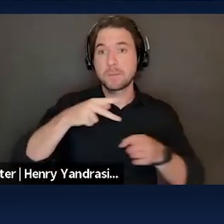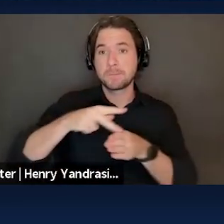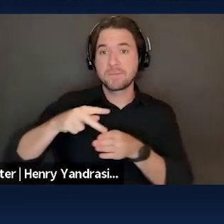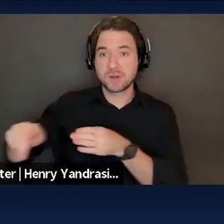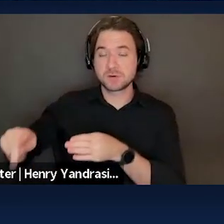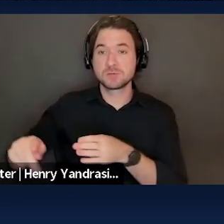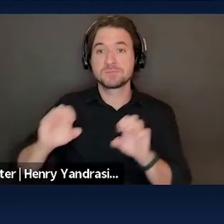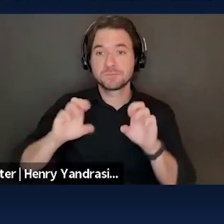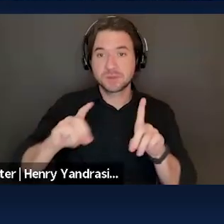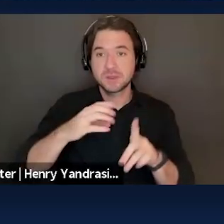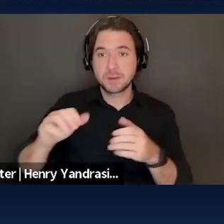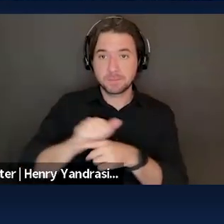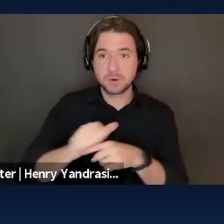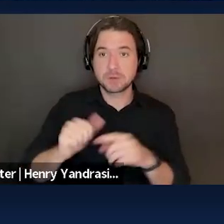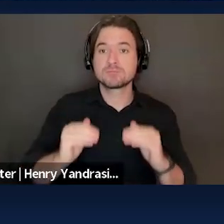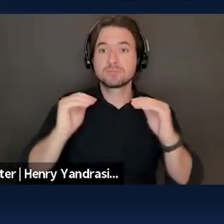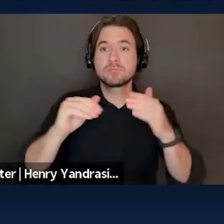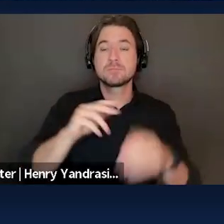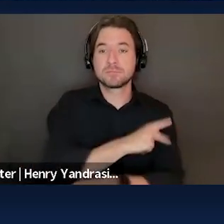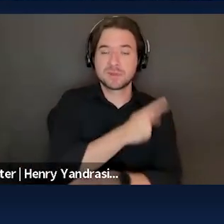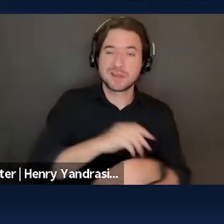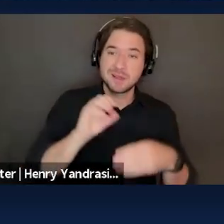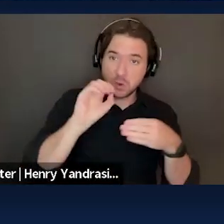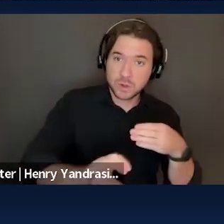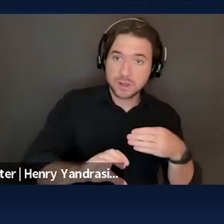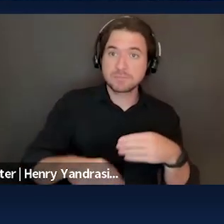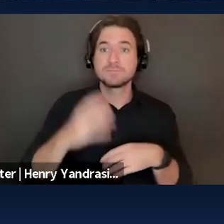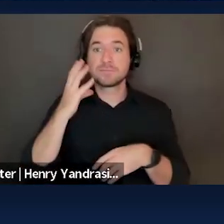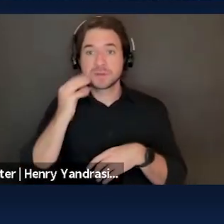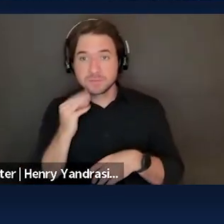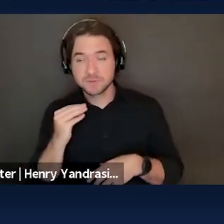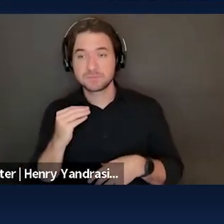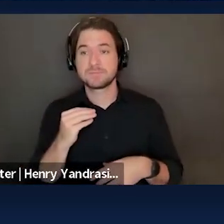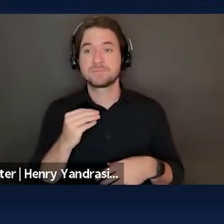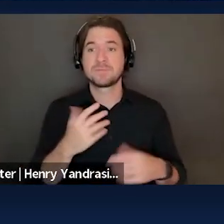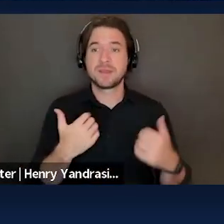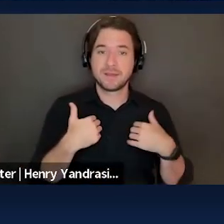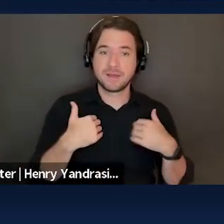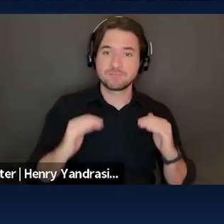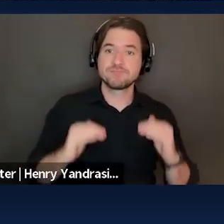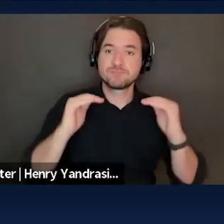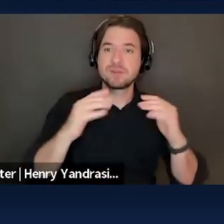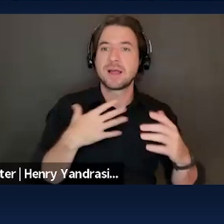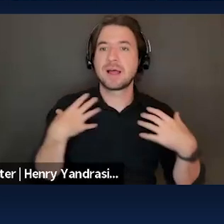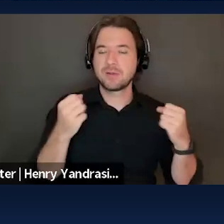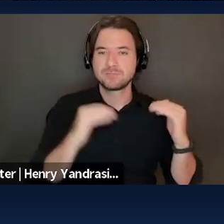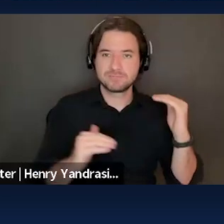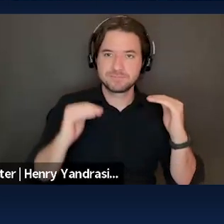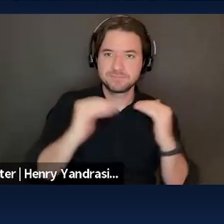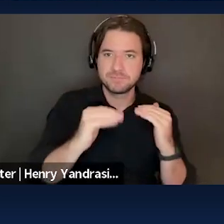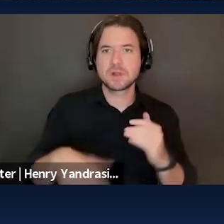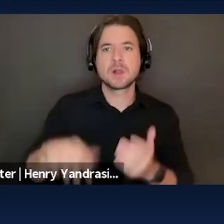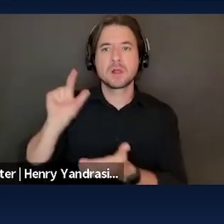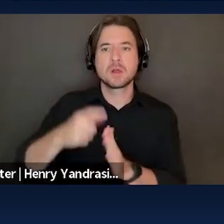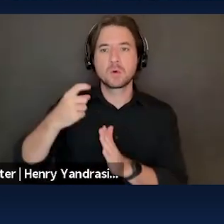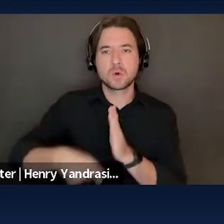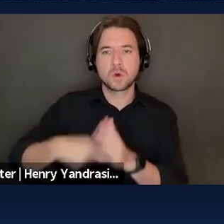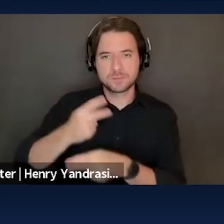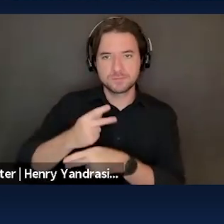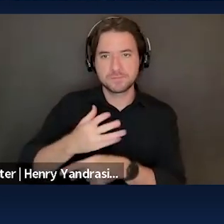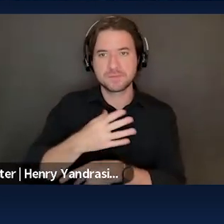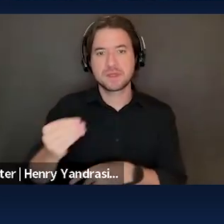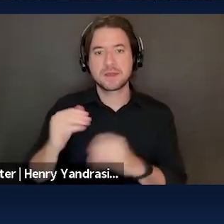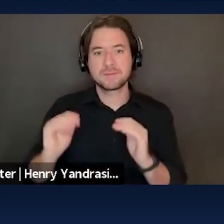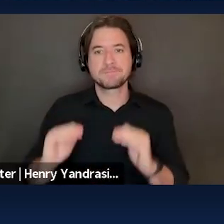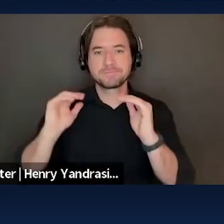Patient outcomes, improved patient experience. have increased health equity, lower cost of care, and provide… and improve.